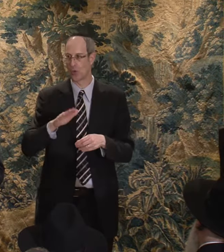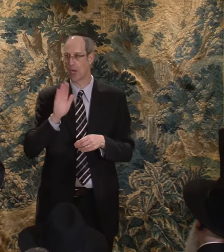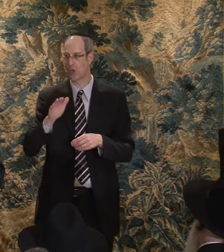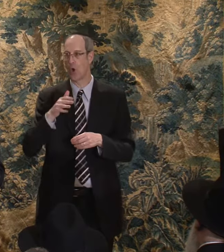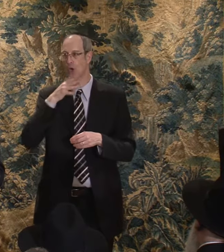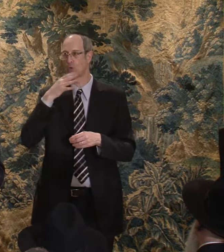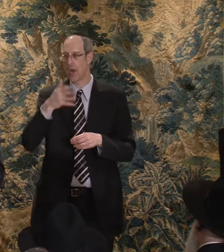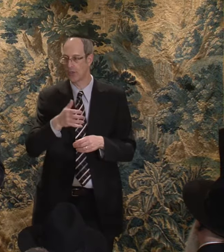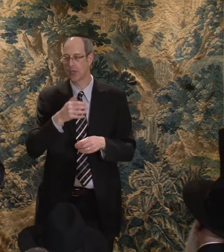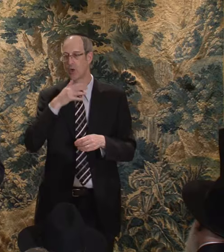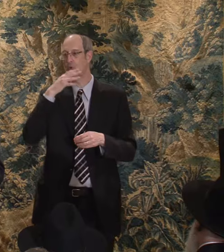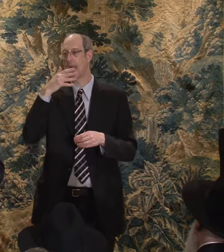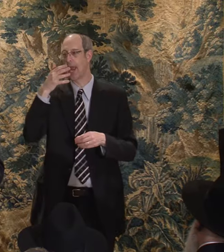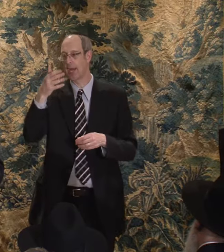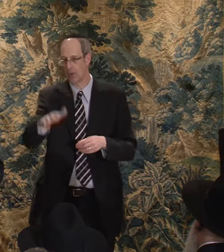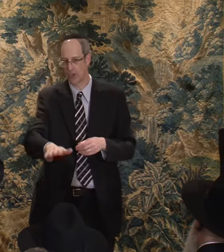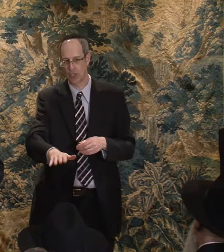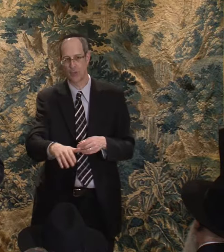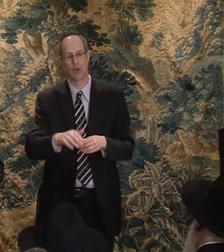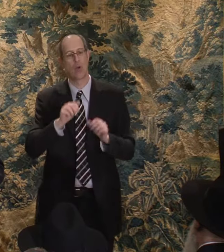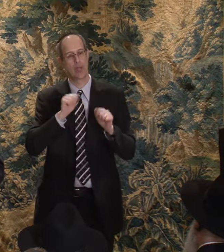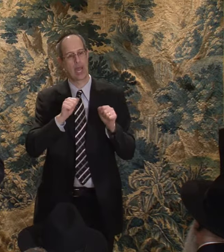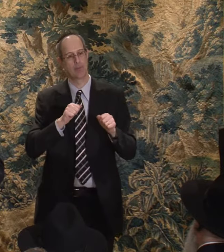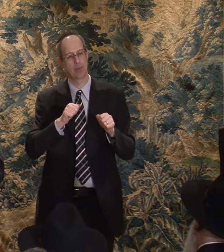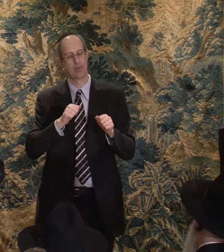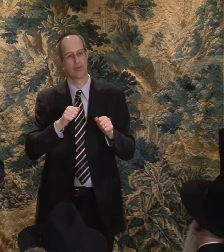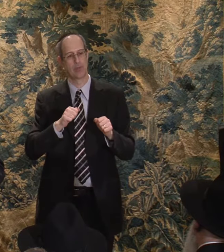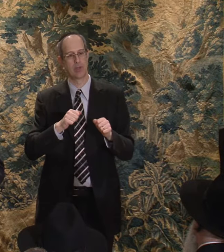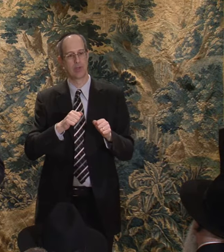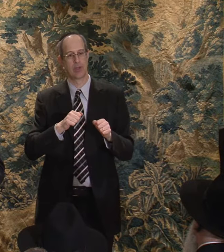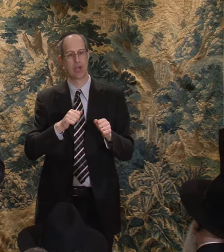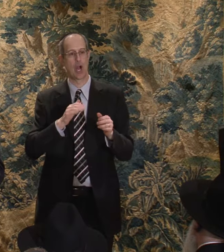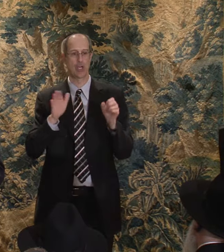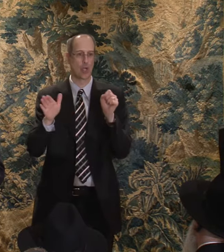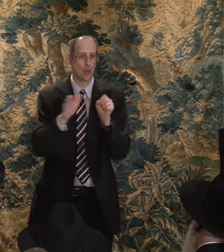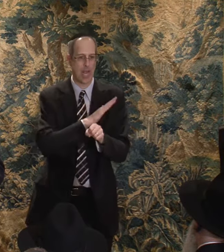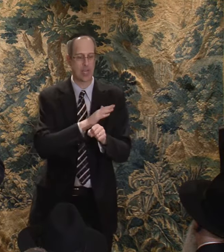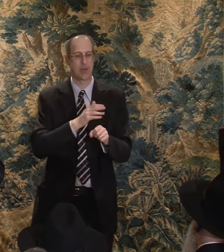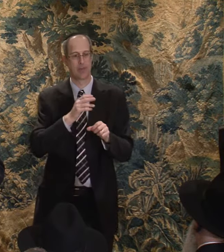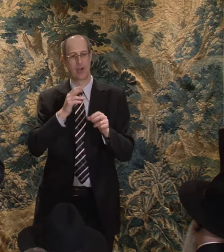your great-grandchildren were able to be uranium and Schliemann and see Yiddish